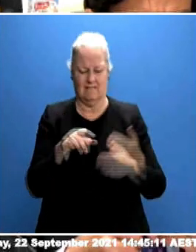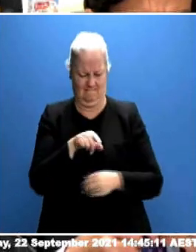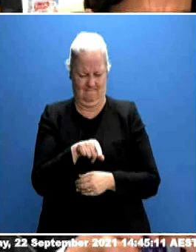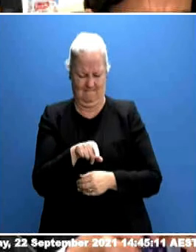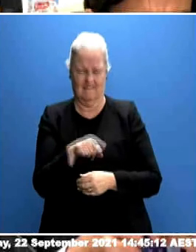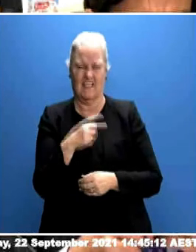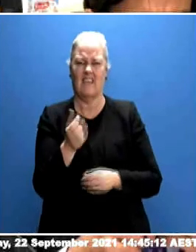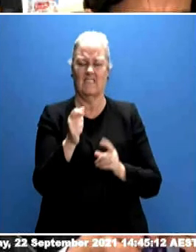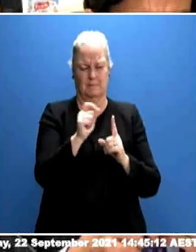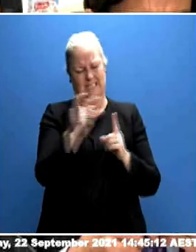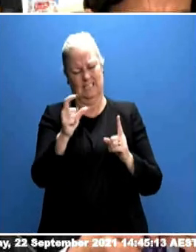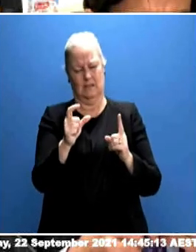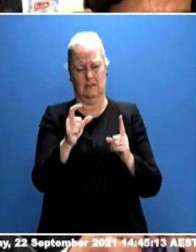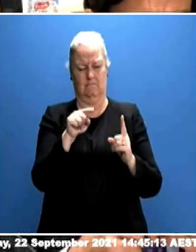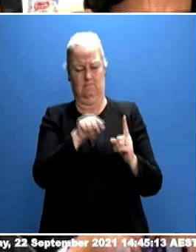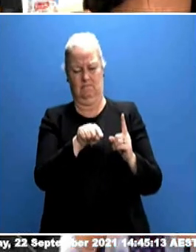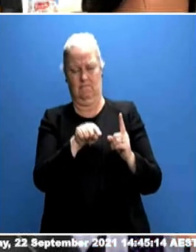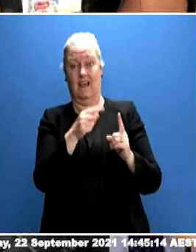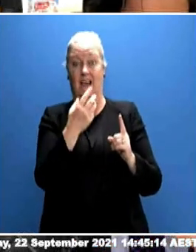with a disability or without a disability,